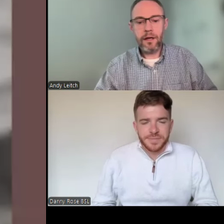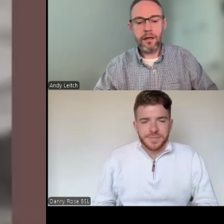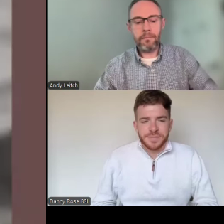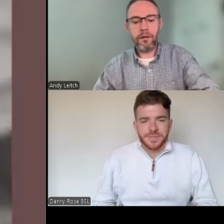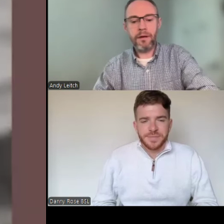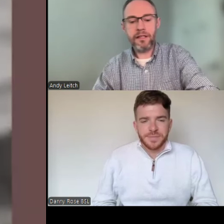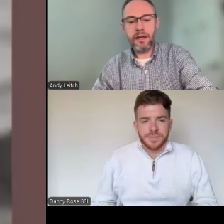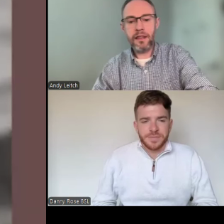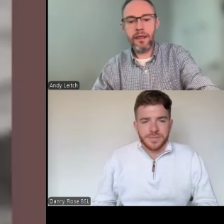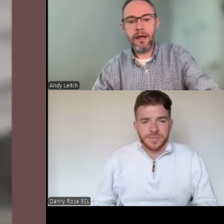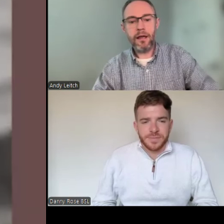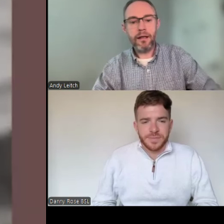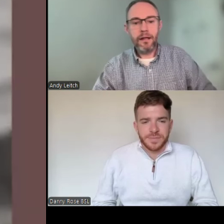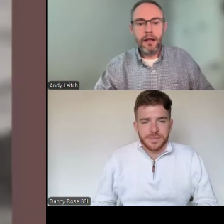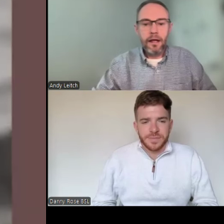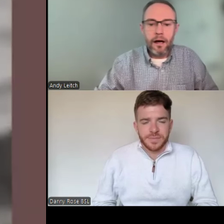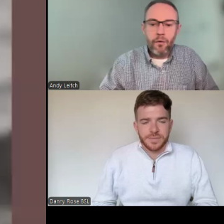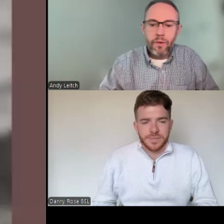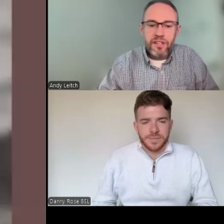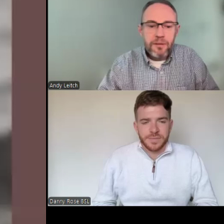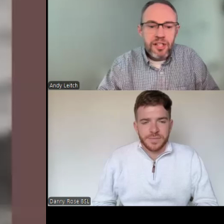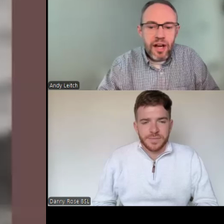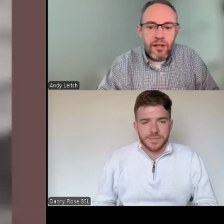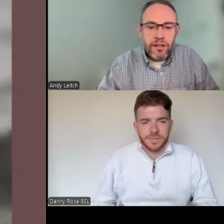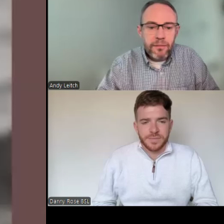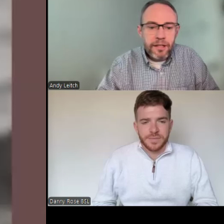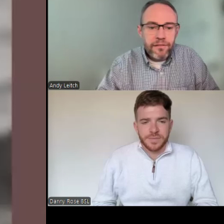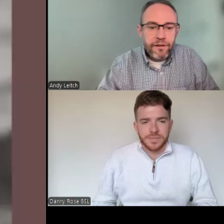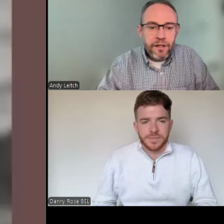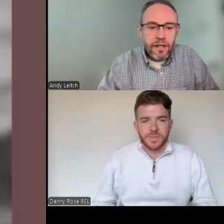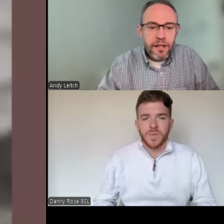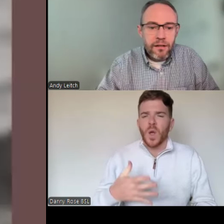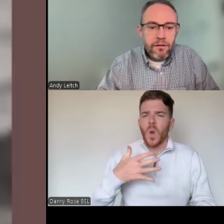Again, I'm going to paste that in there. I want this to be styled a little bit differently.